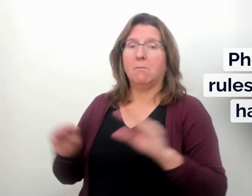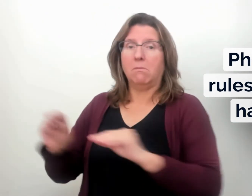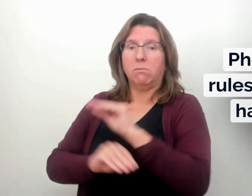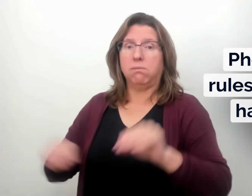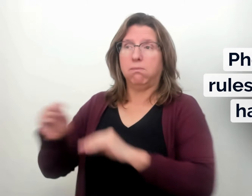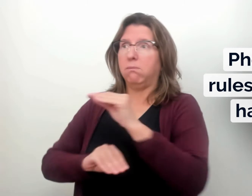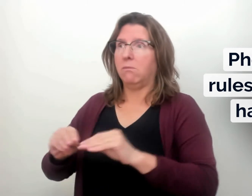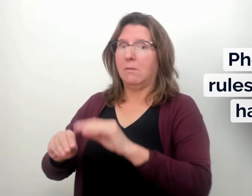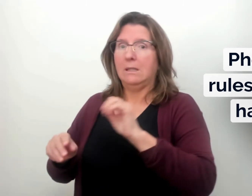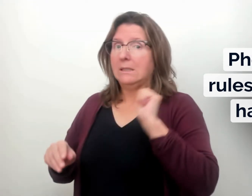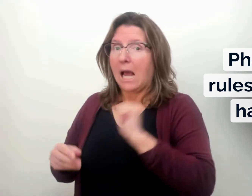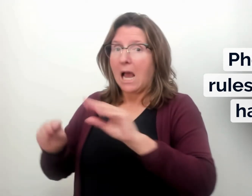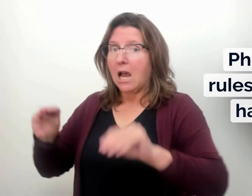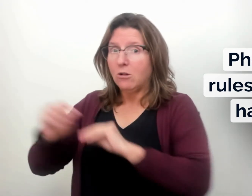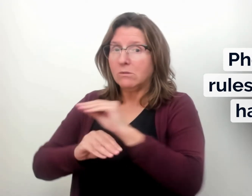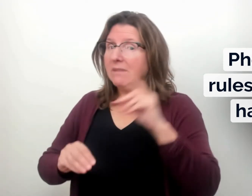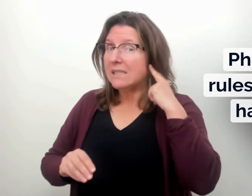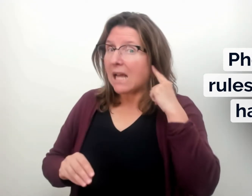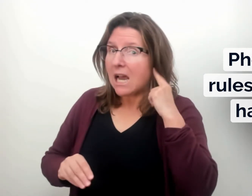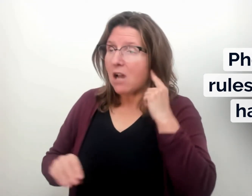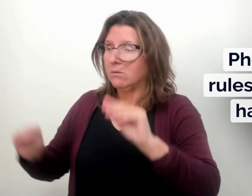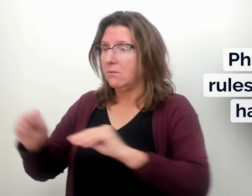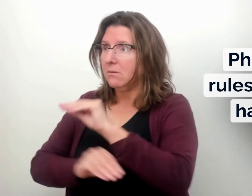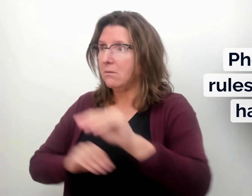In English you can't just put any combination of sounds together.